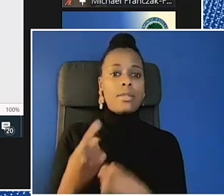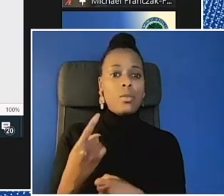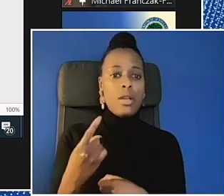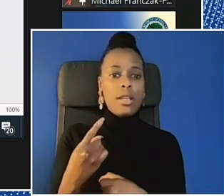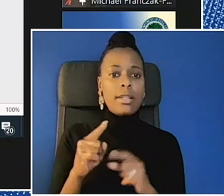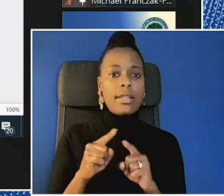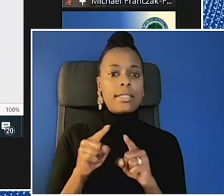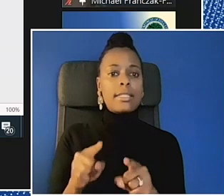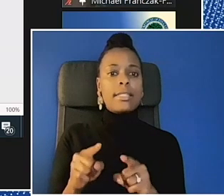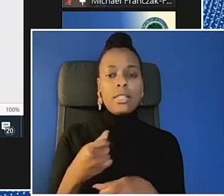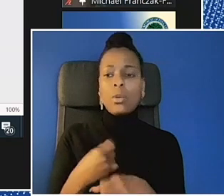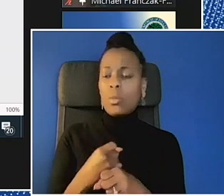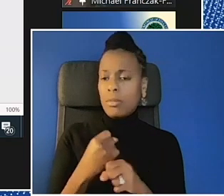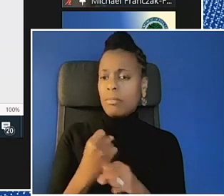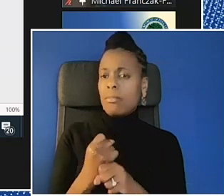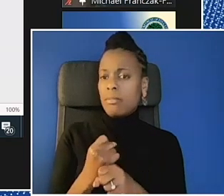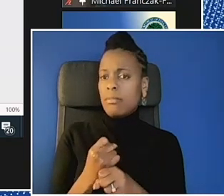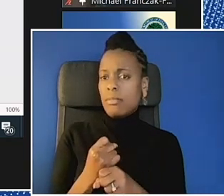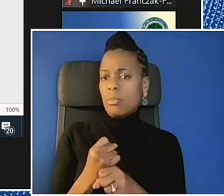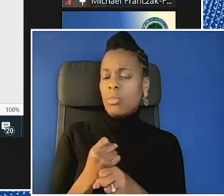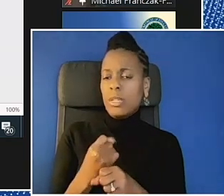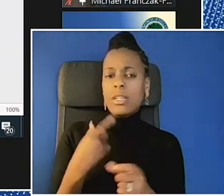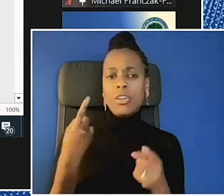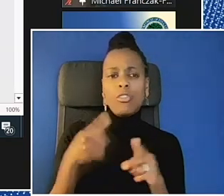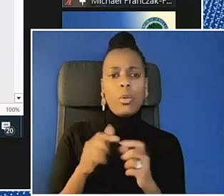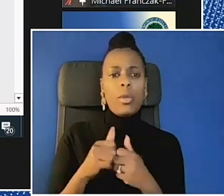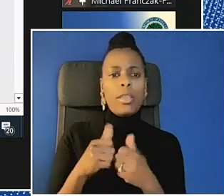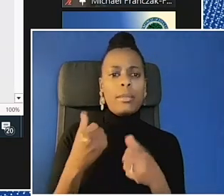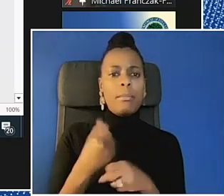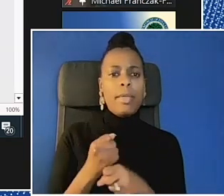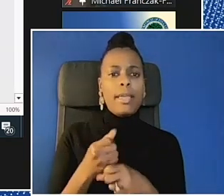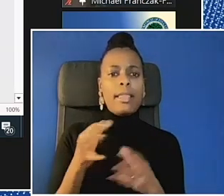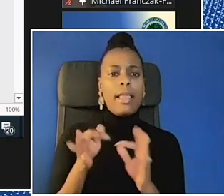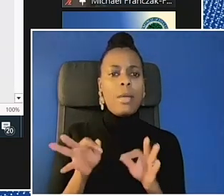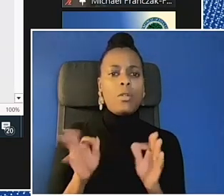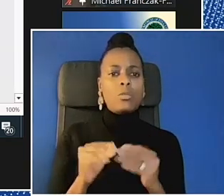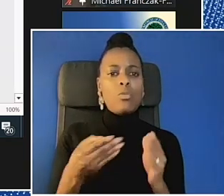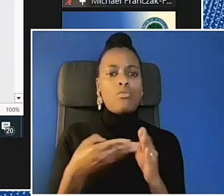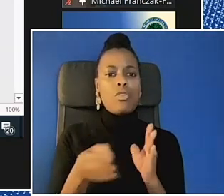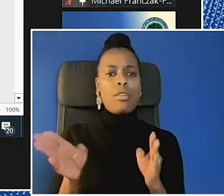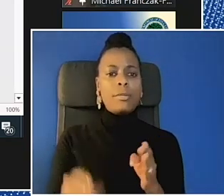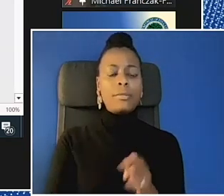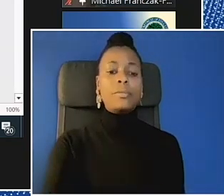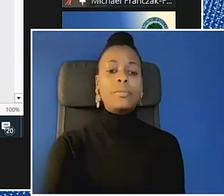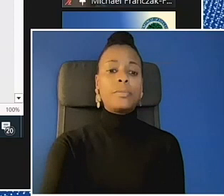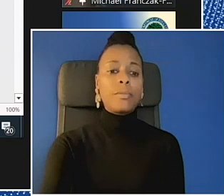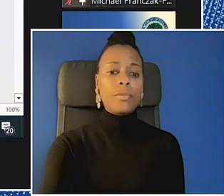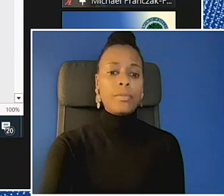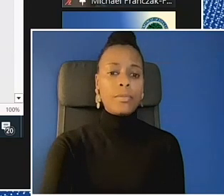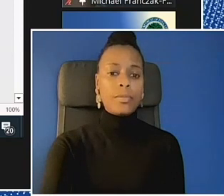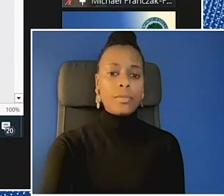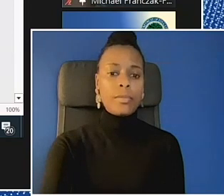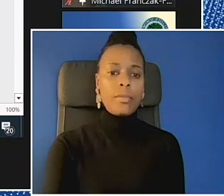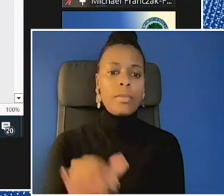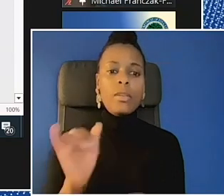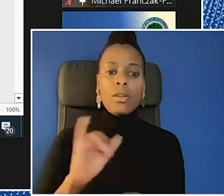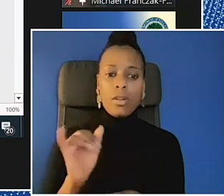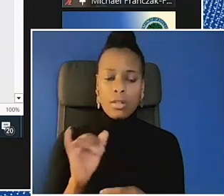language more flexible and broader. We also received the suggestion to add a number of factors such as natural